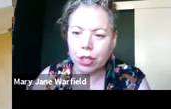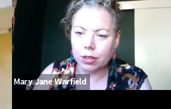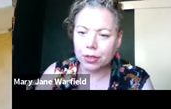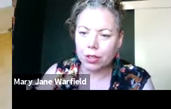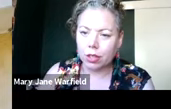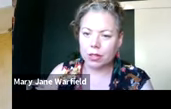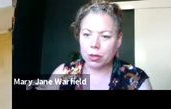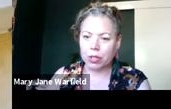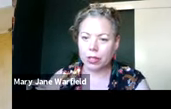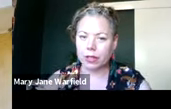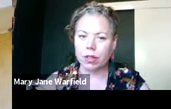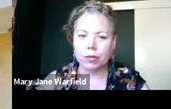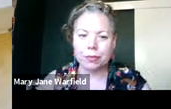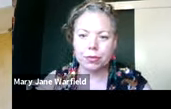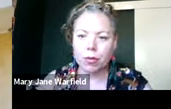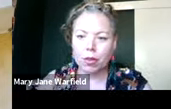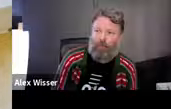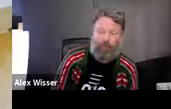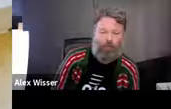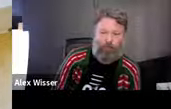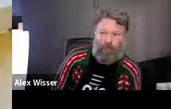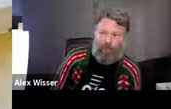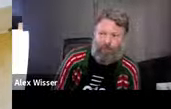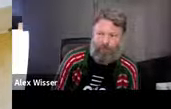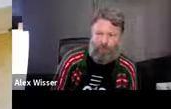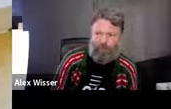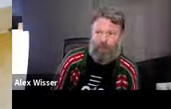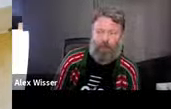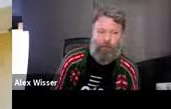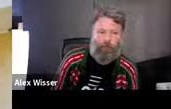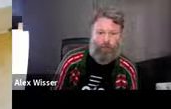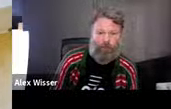around, what's the population like? >> ALEX WISSE: Kandos is a